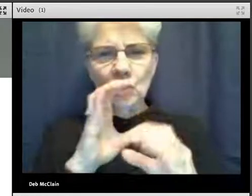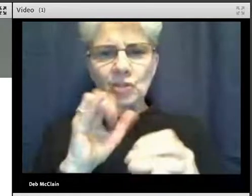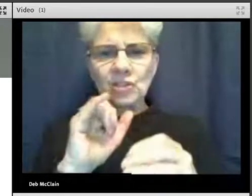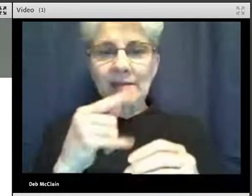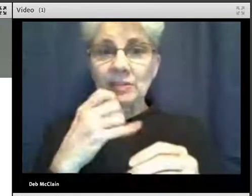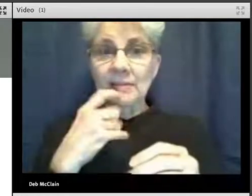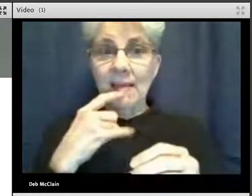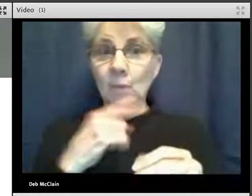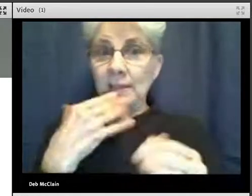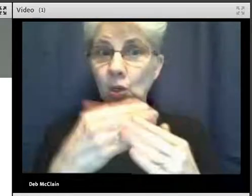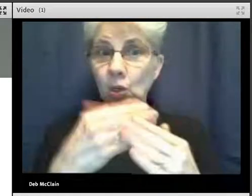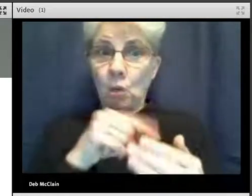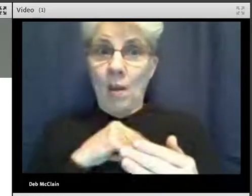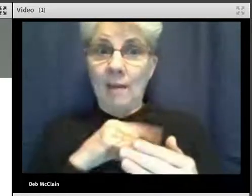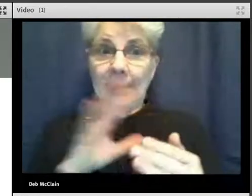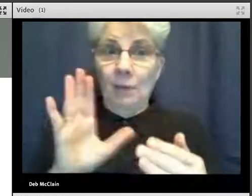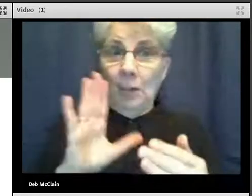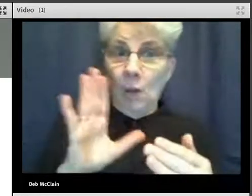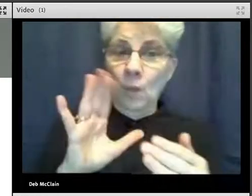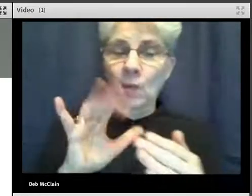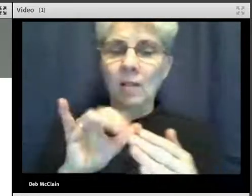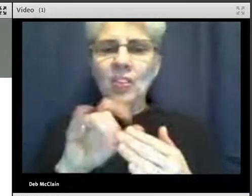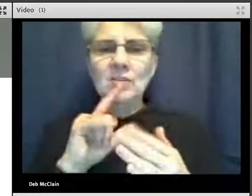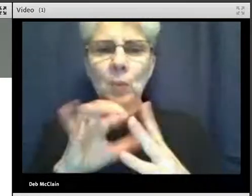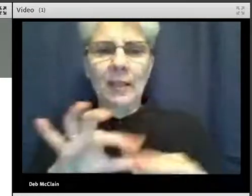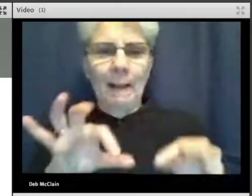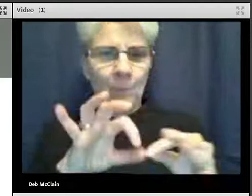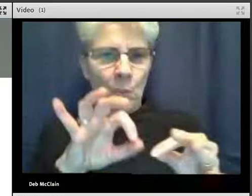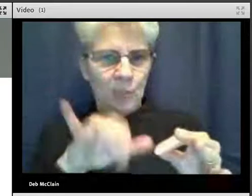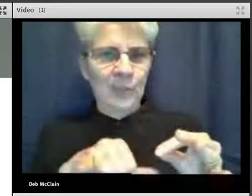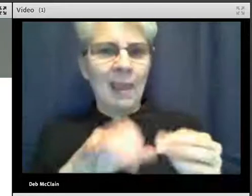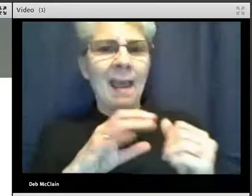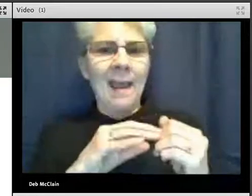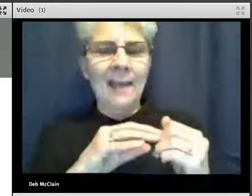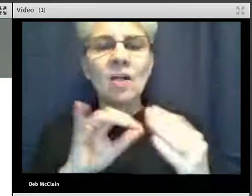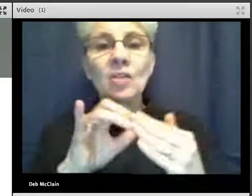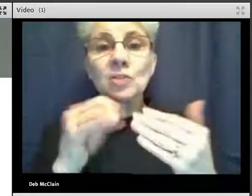"Hey, I got really good quality here." That's really the important thing that you're trying to do.